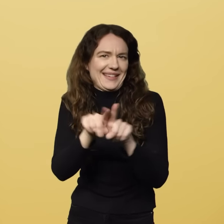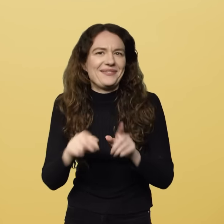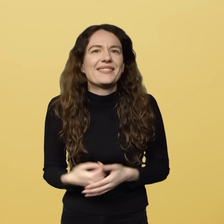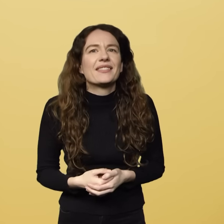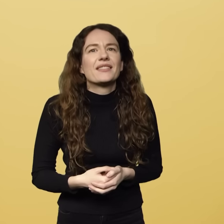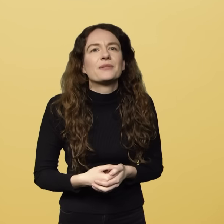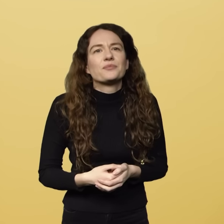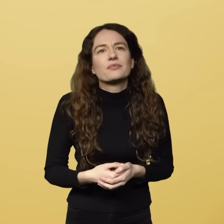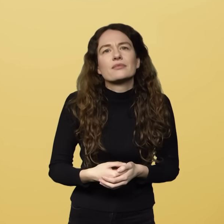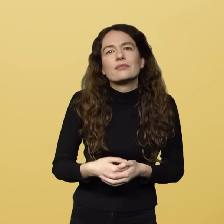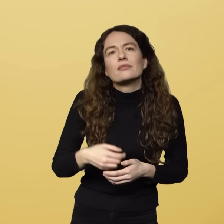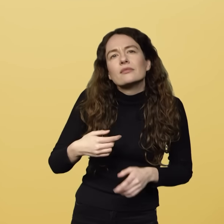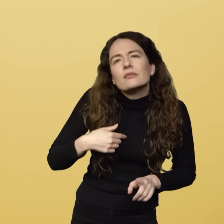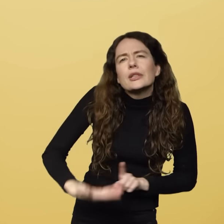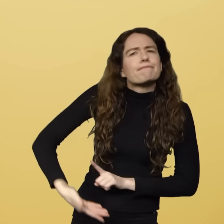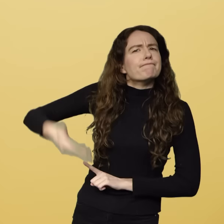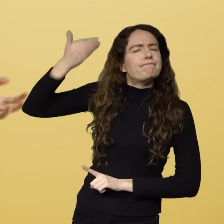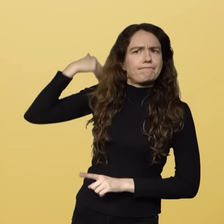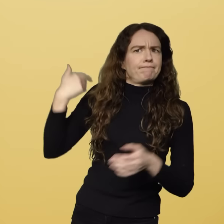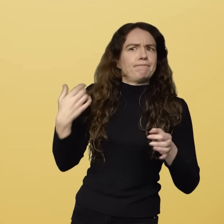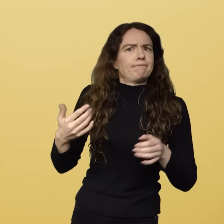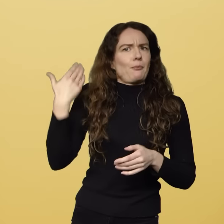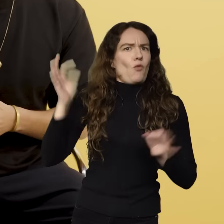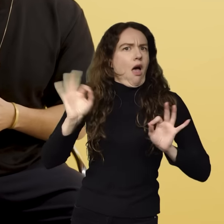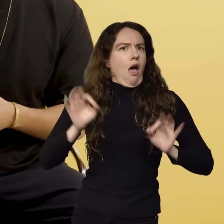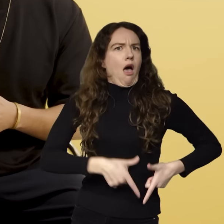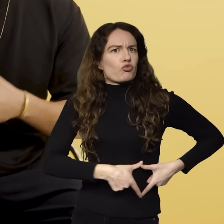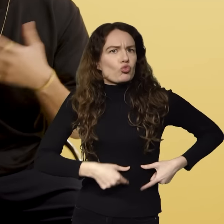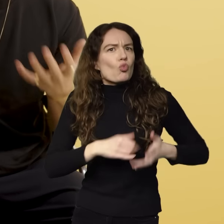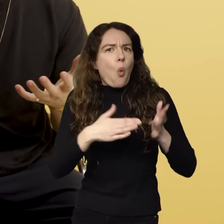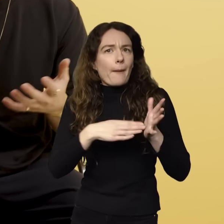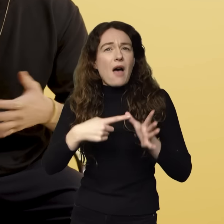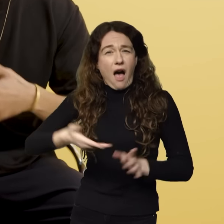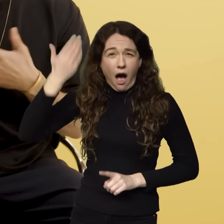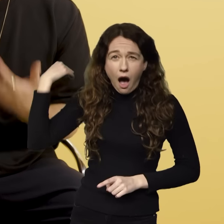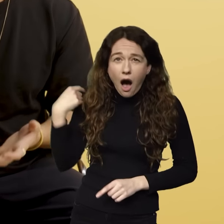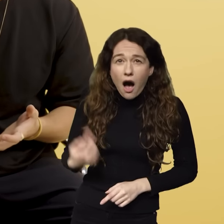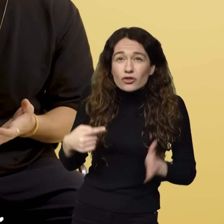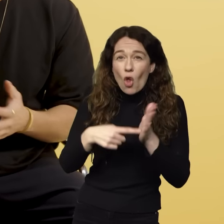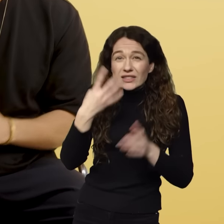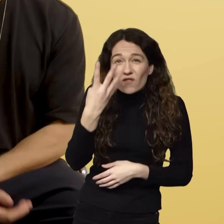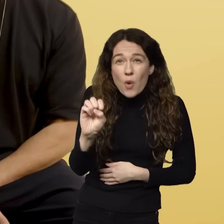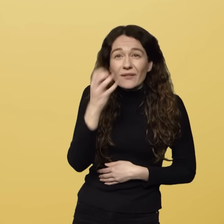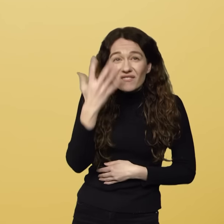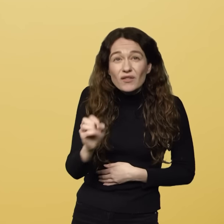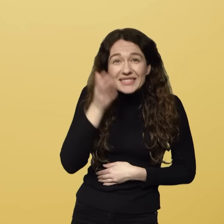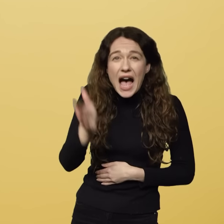40 to 50 times a day and it was absolutely terrible to manage. Now it’s a very positive thing and I absolutely love my stoma. Inflammatory bowel disease